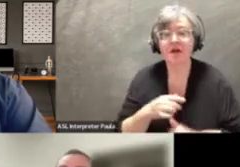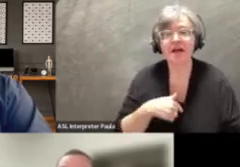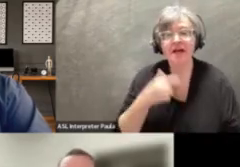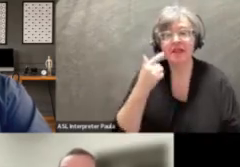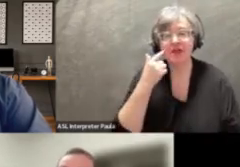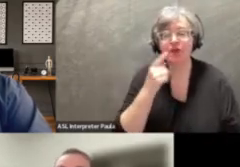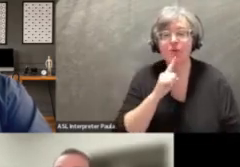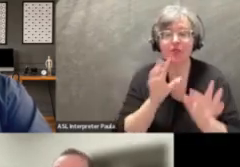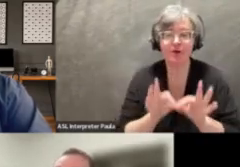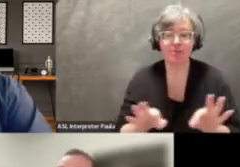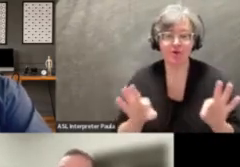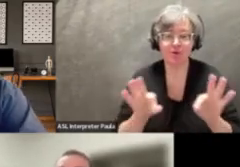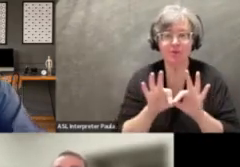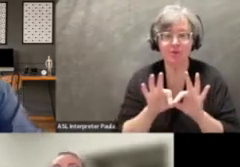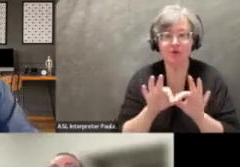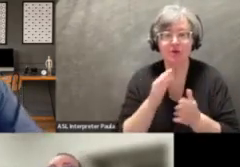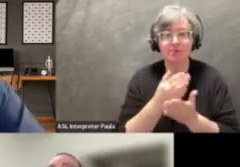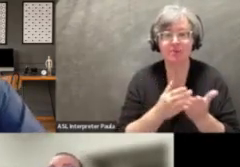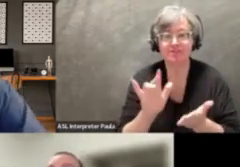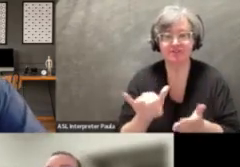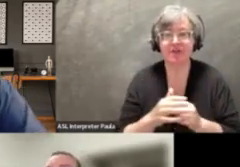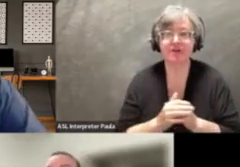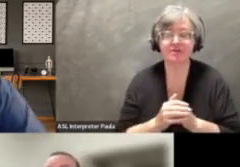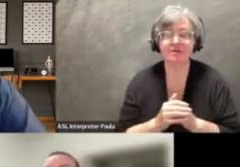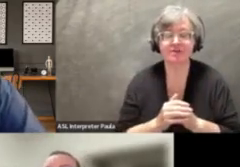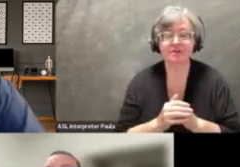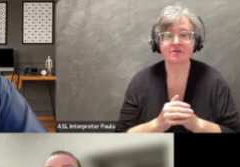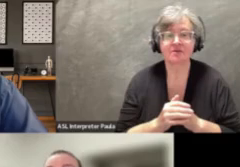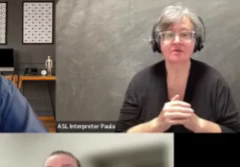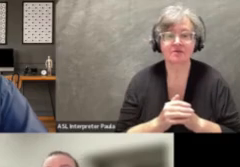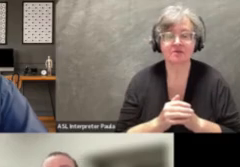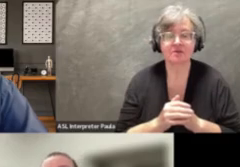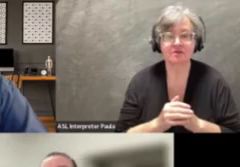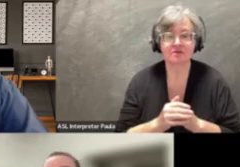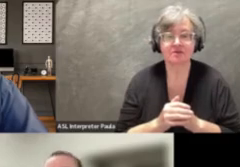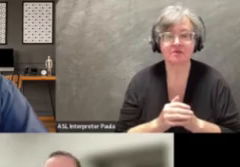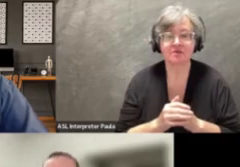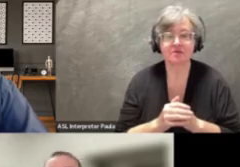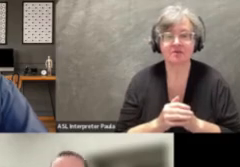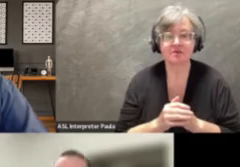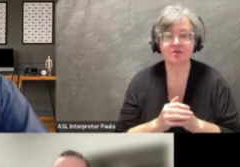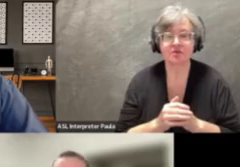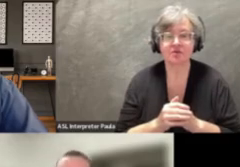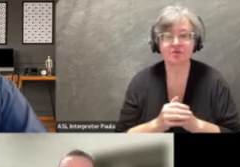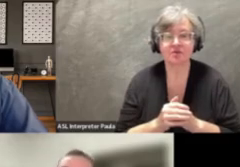important part piece of this is in tying it back to leadership,